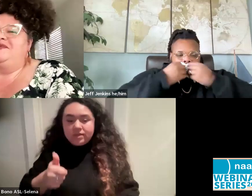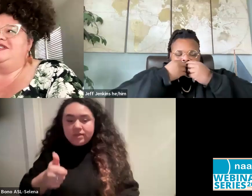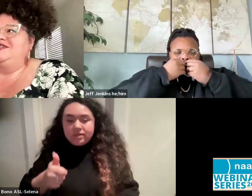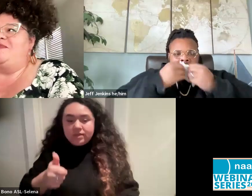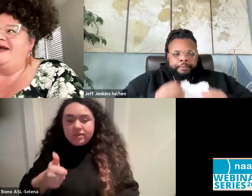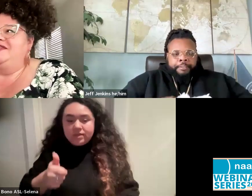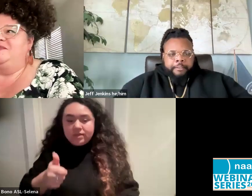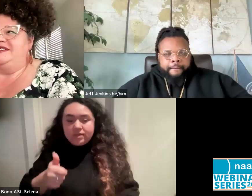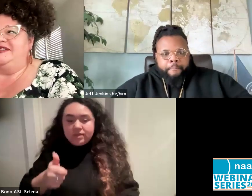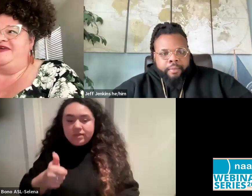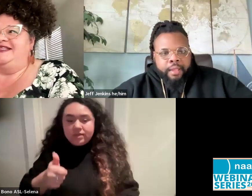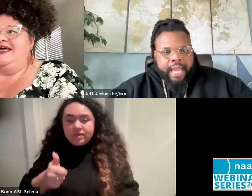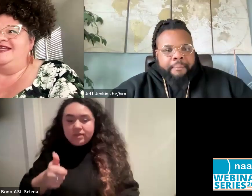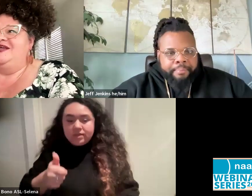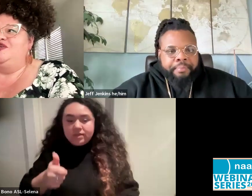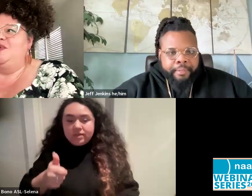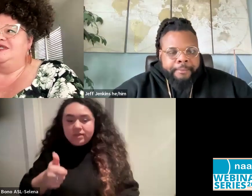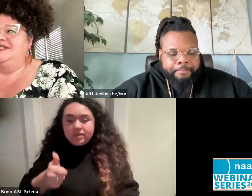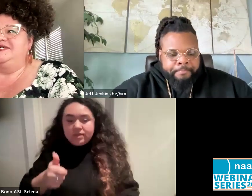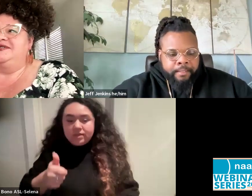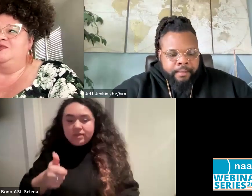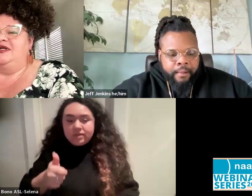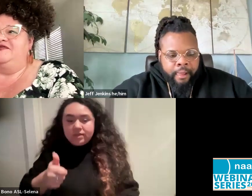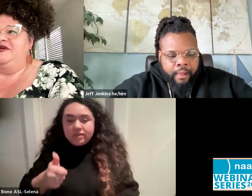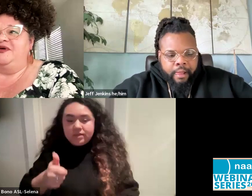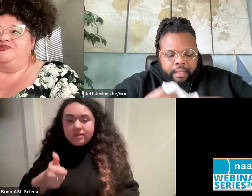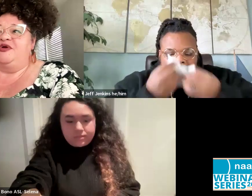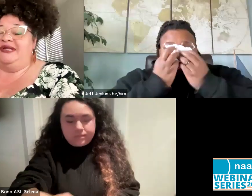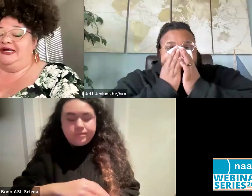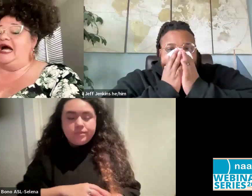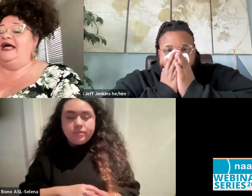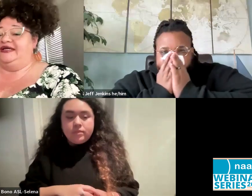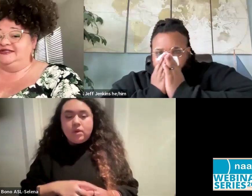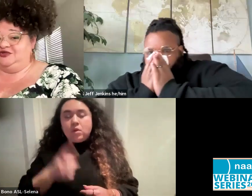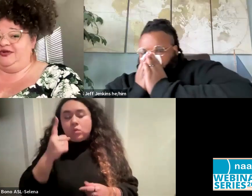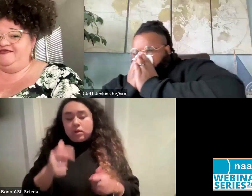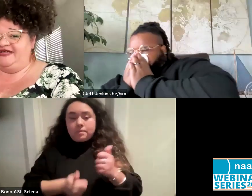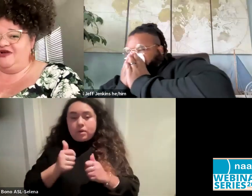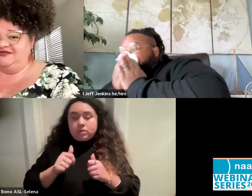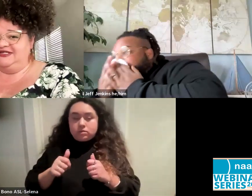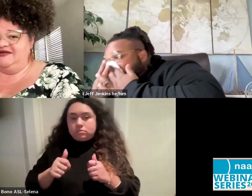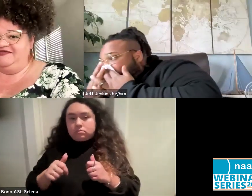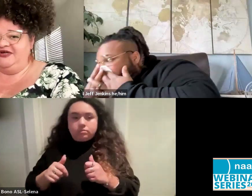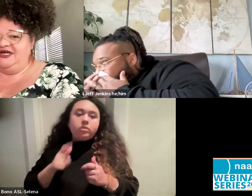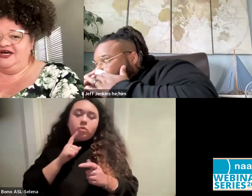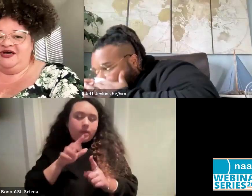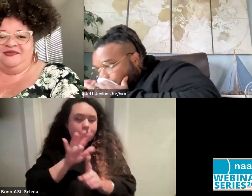I want to just go back a little bit to the fact that you are still one of the most prominent guys doing that travel stuff.